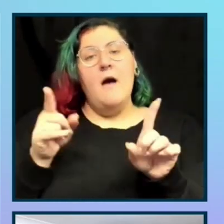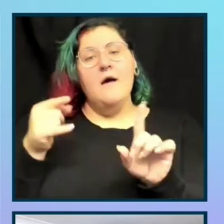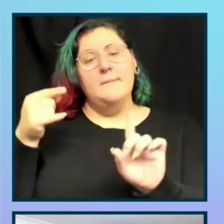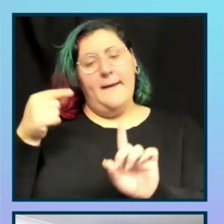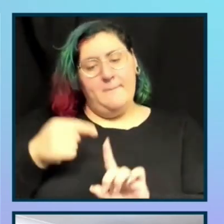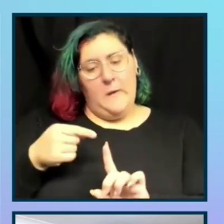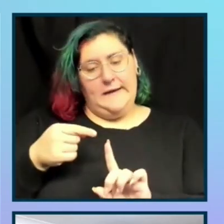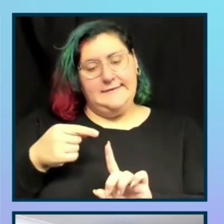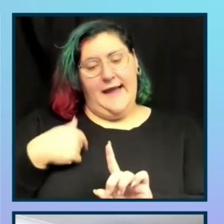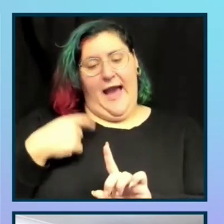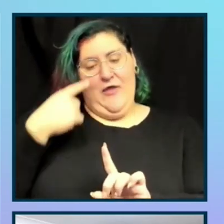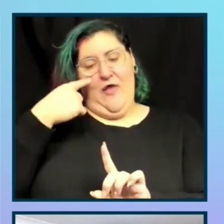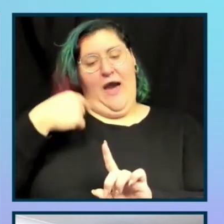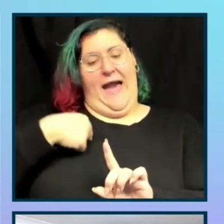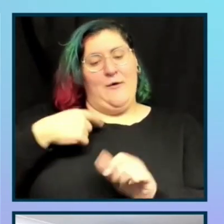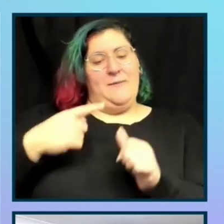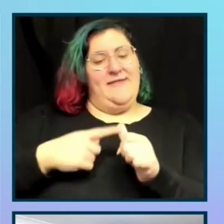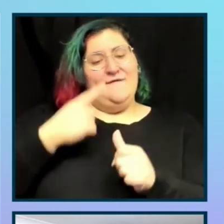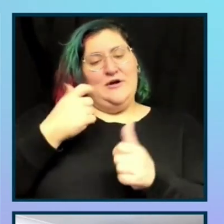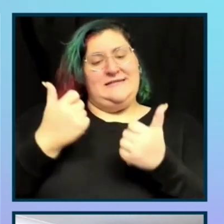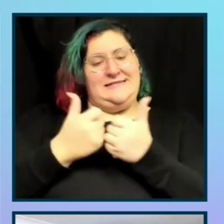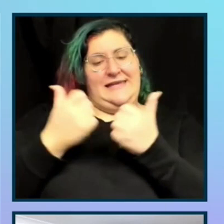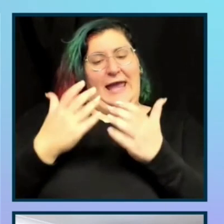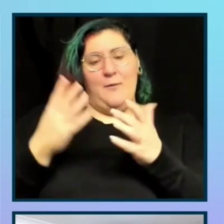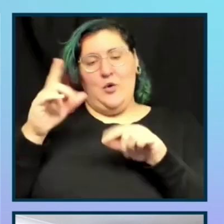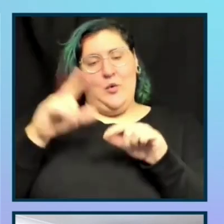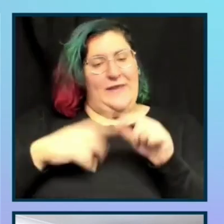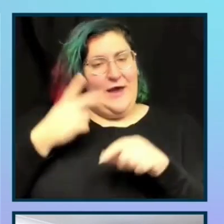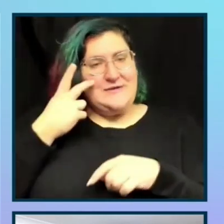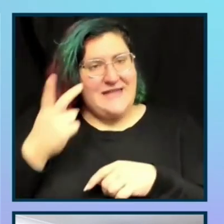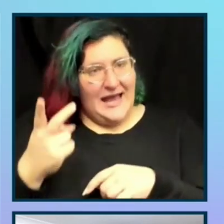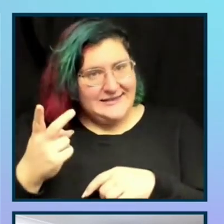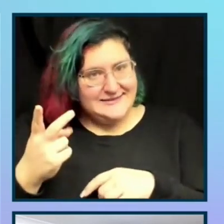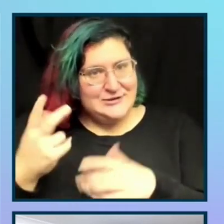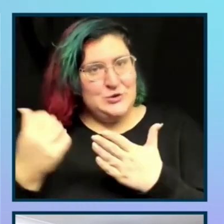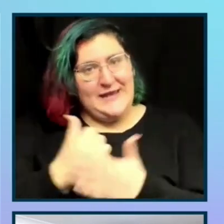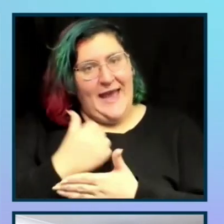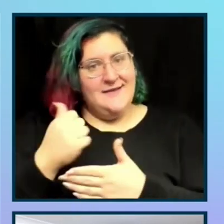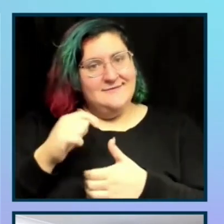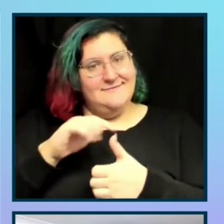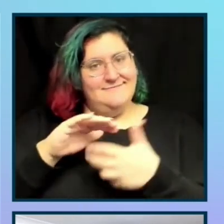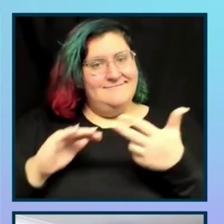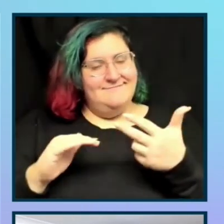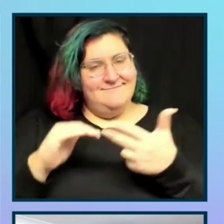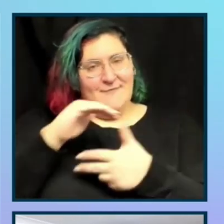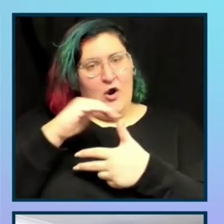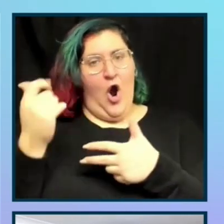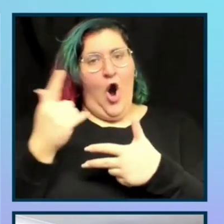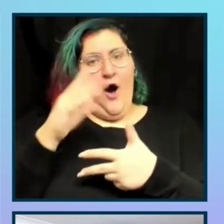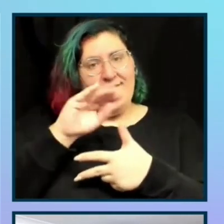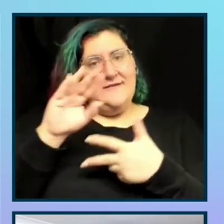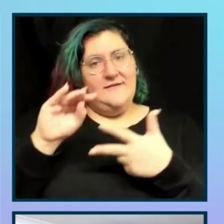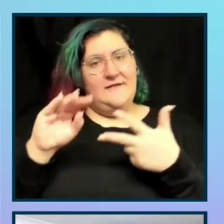without sight together or you know, at the very least the, you know, one of if not the first until a fellow gamer